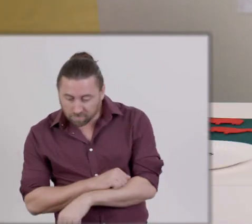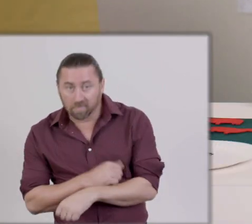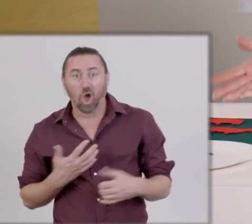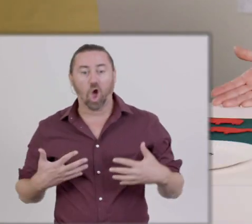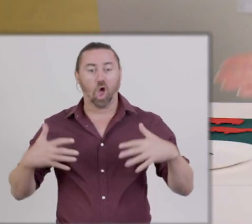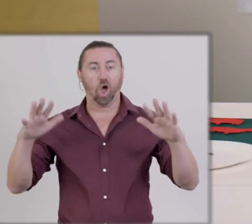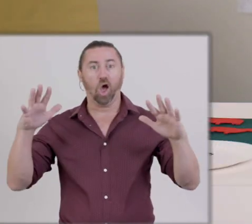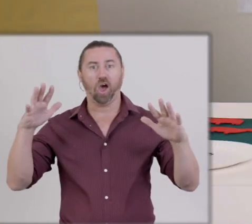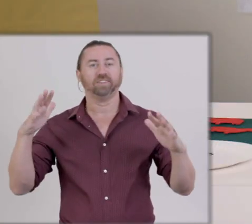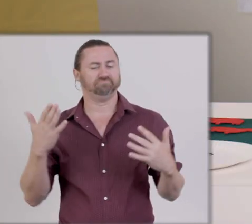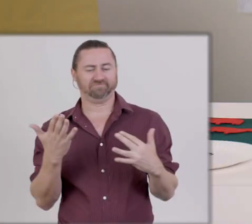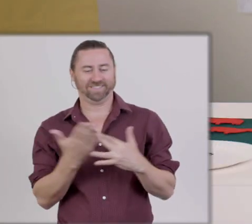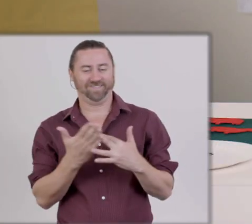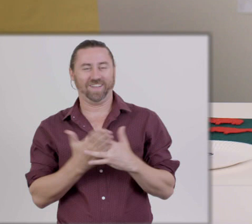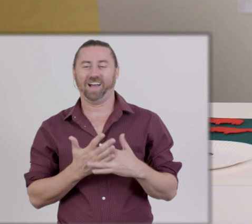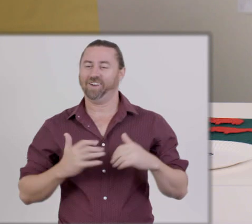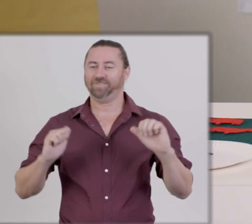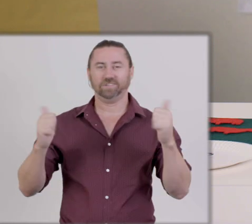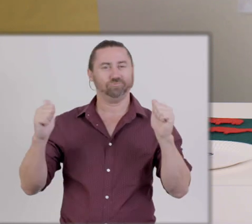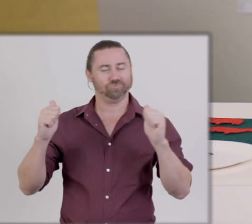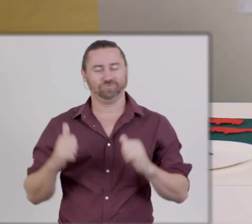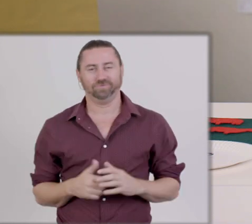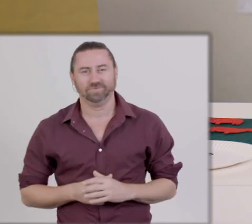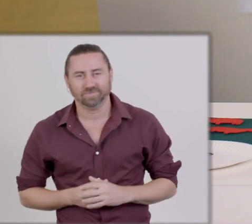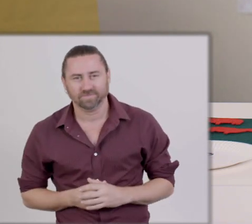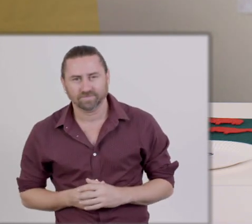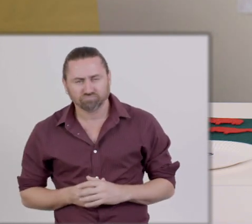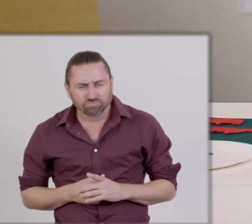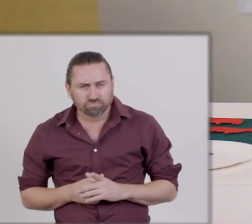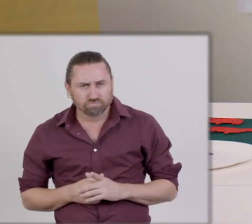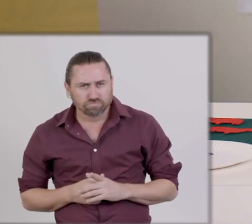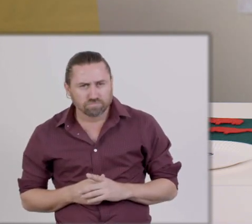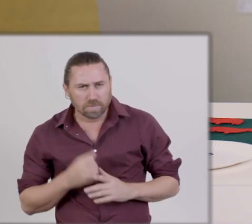There are no more sheep left to divide between the paddocks.